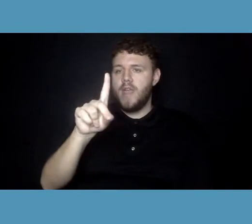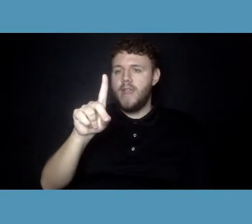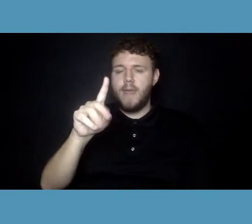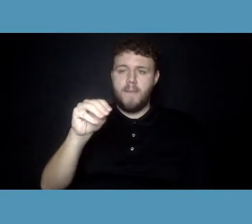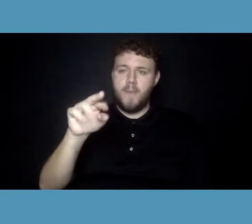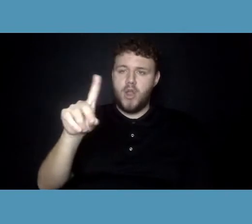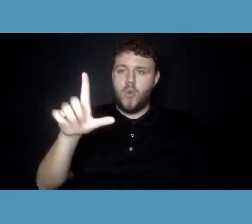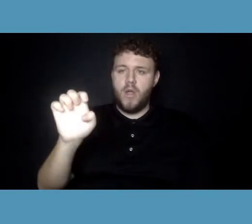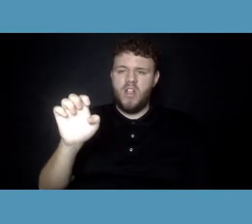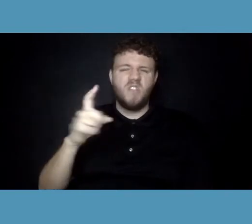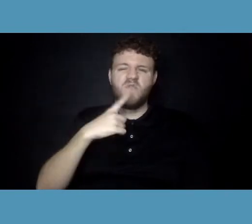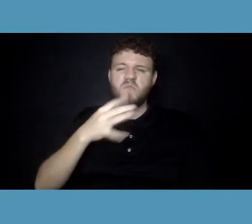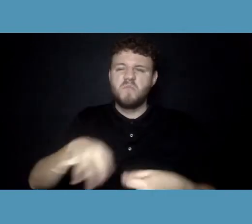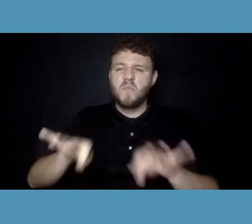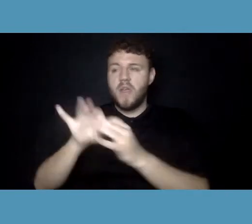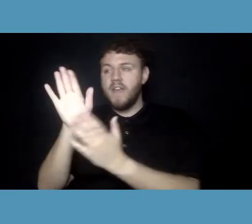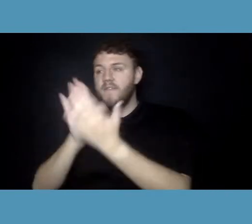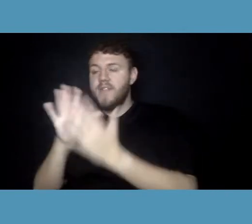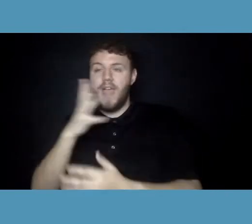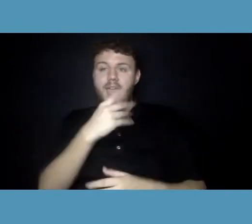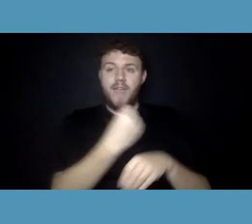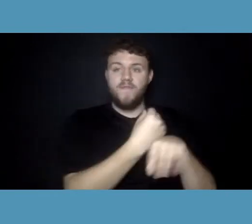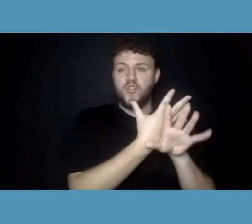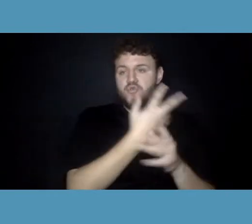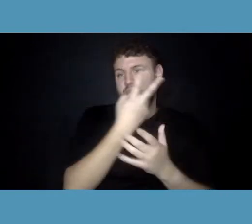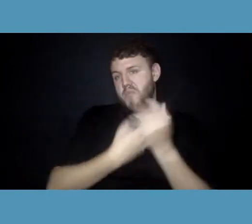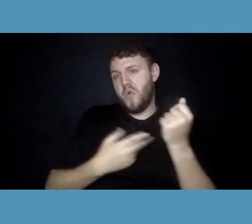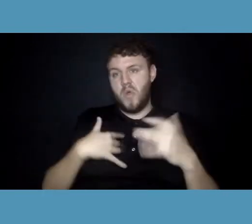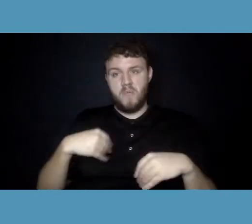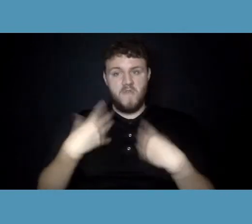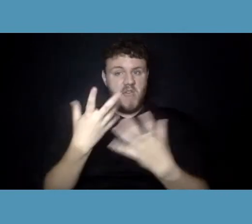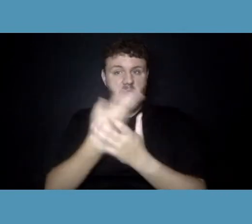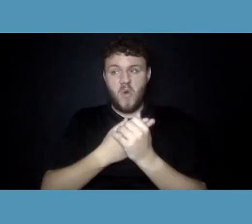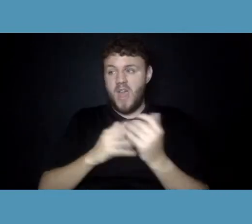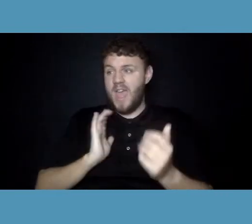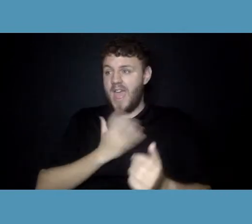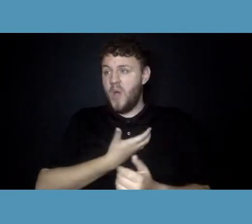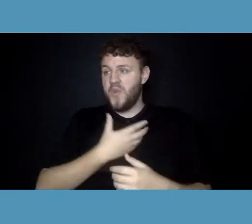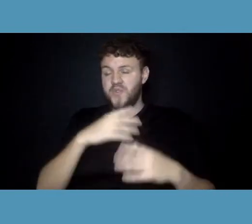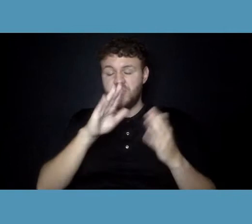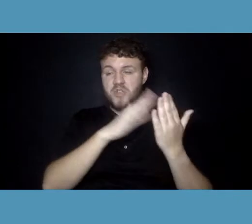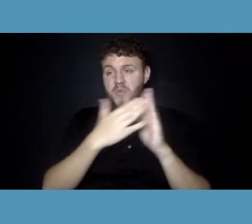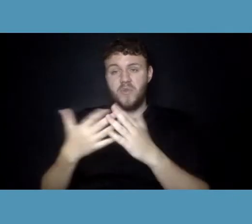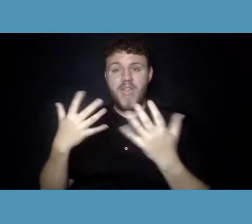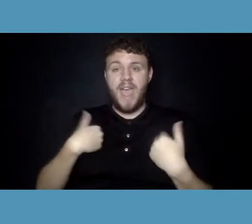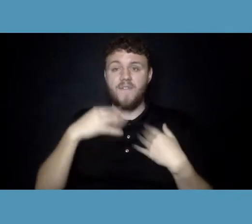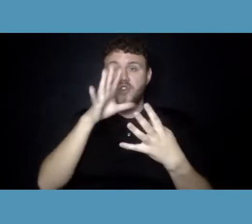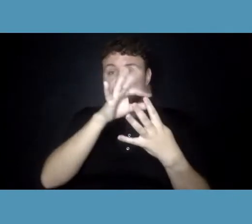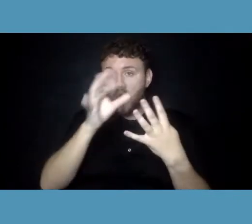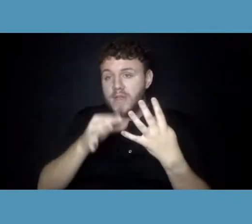benefits to both. We want to offer our community of variety and choice. So they can decide